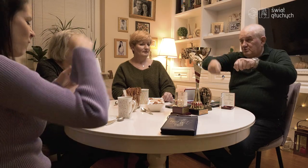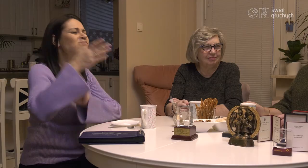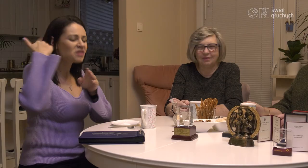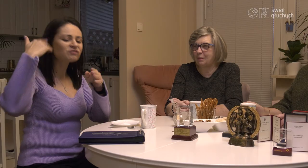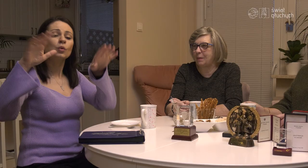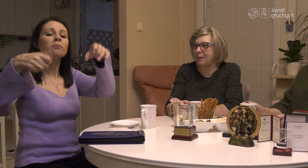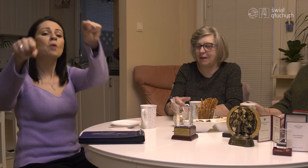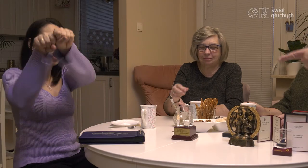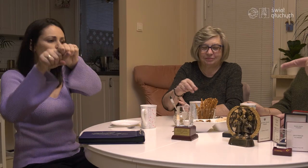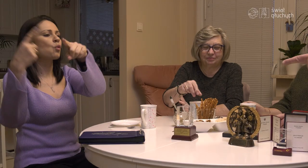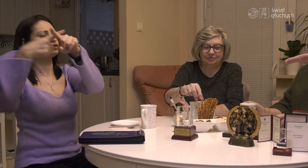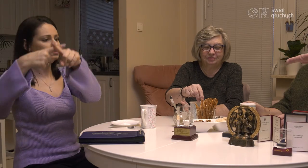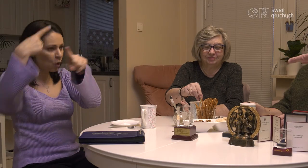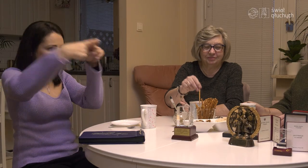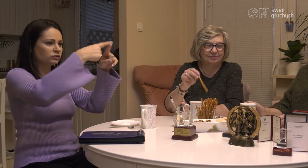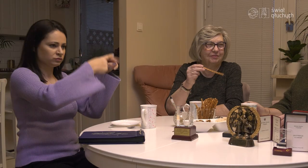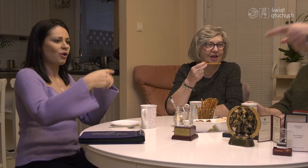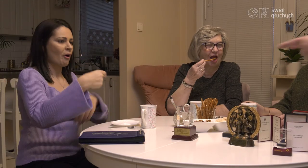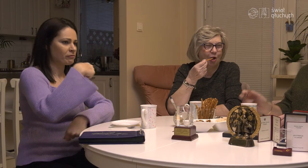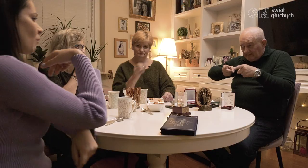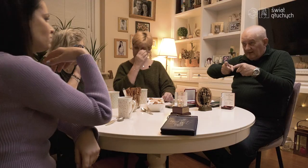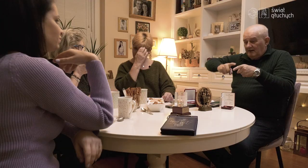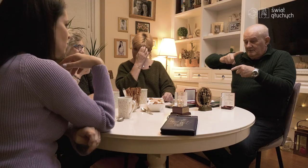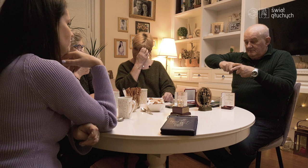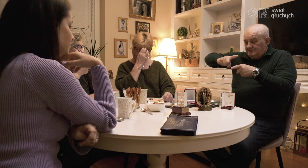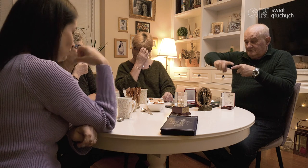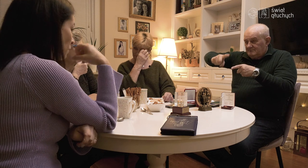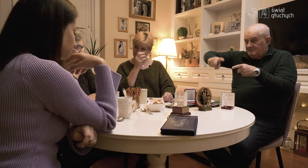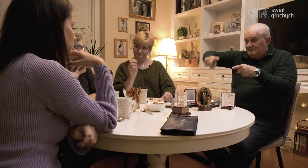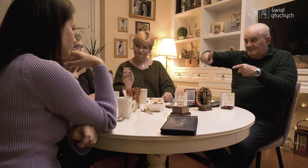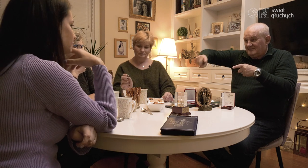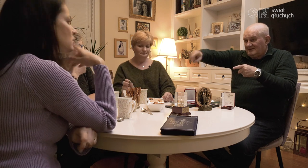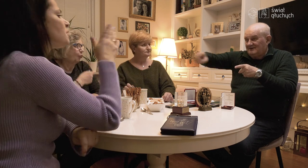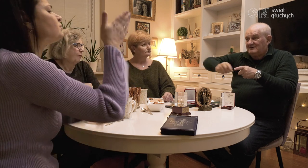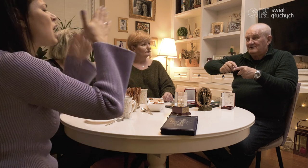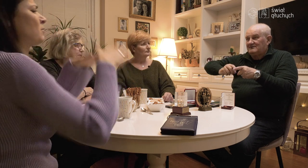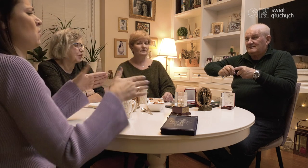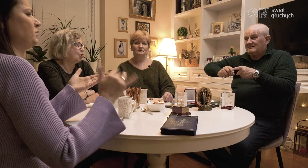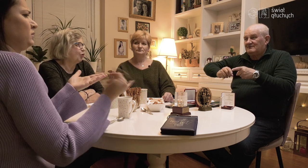[Monika]: I know, the kind with combined elements. [Tadeusz]: Yes, we slept next to each other in a row.